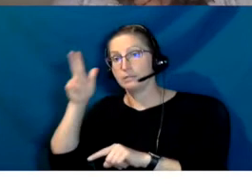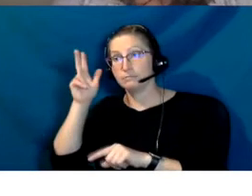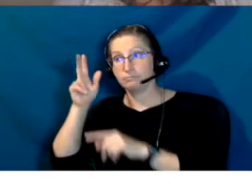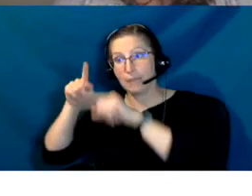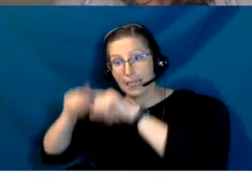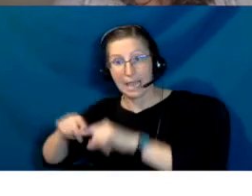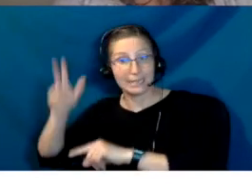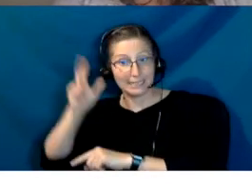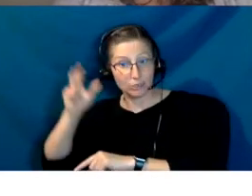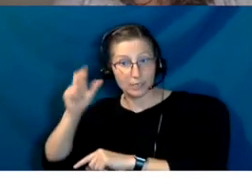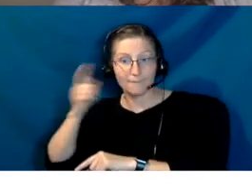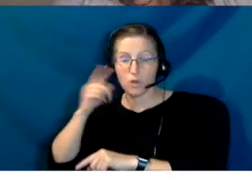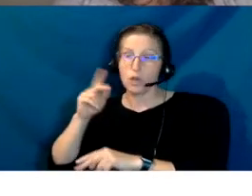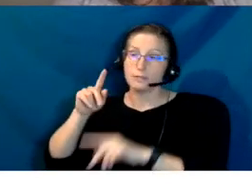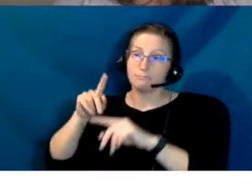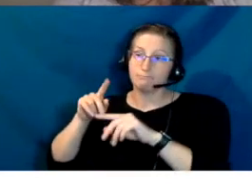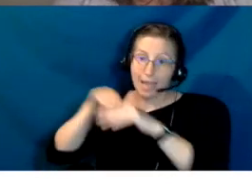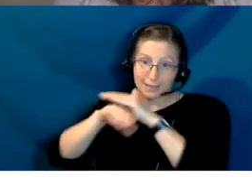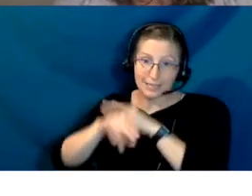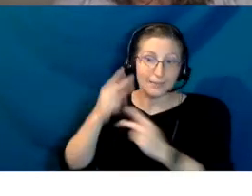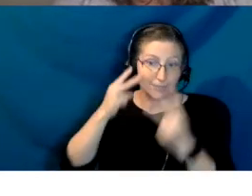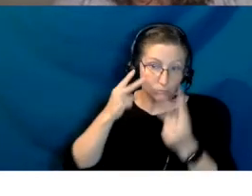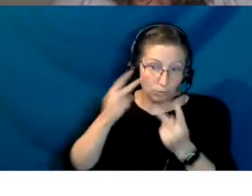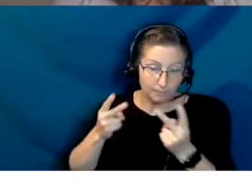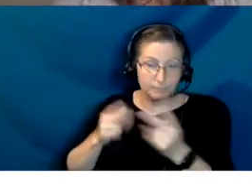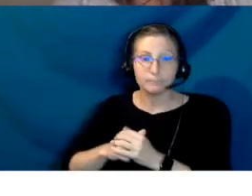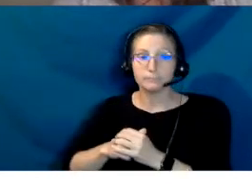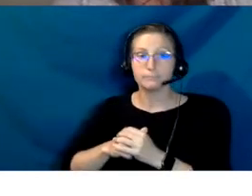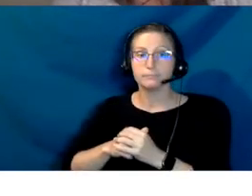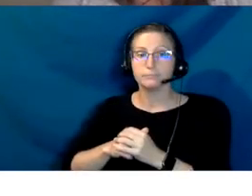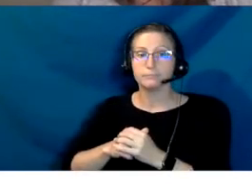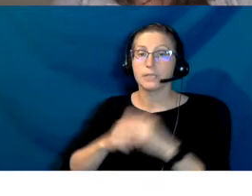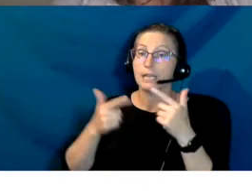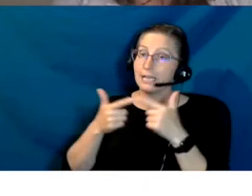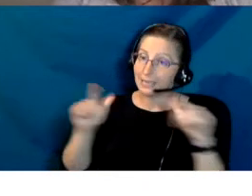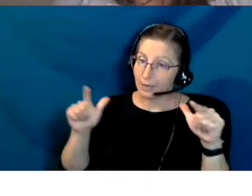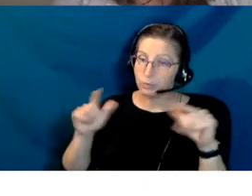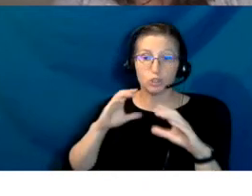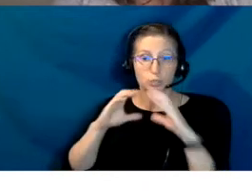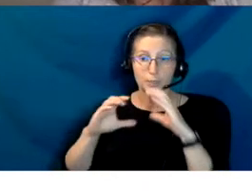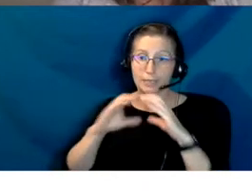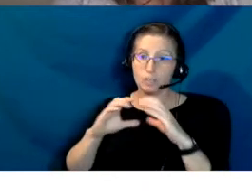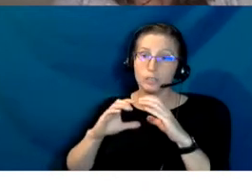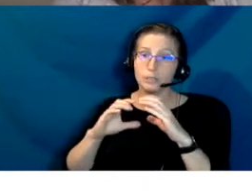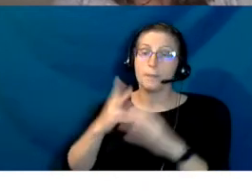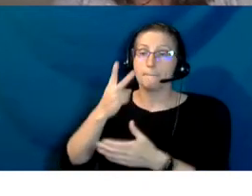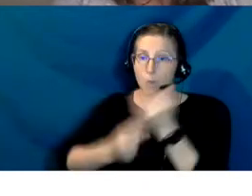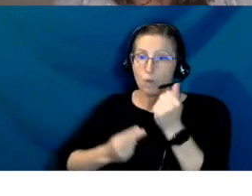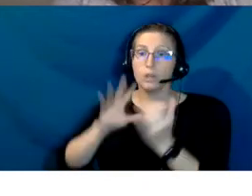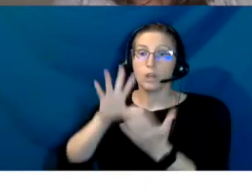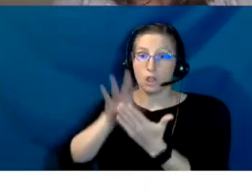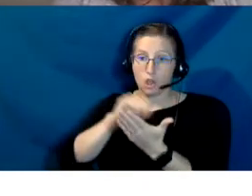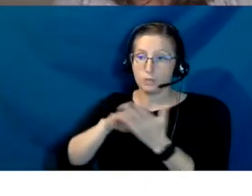on their hearing to access visual information. Language and communication are both learned